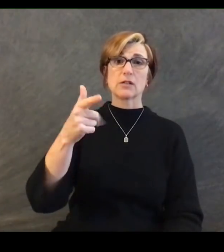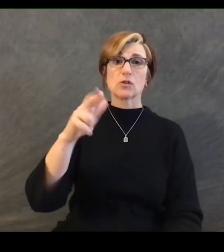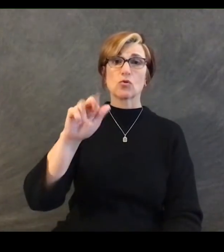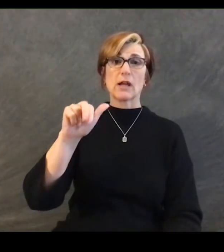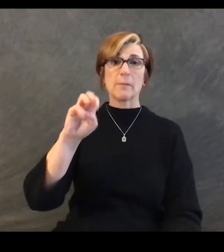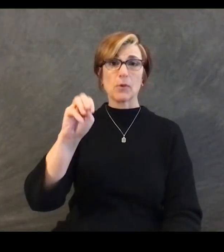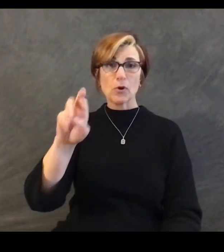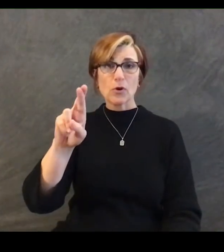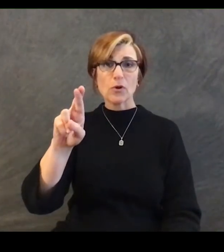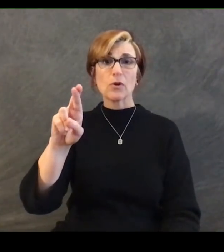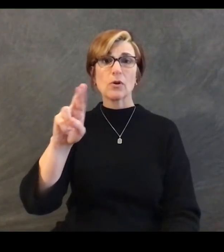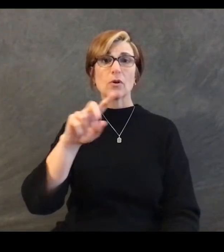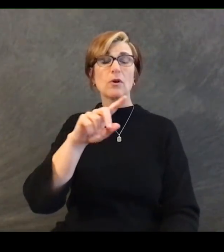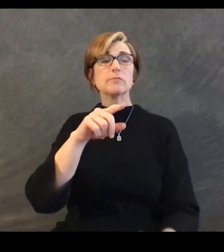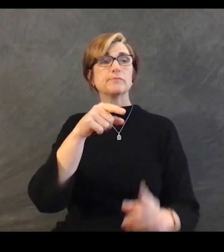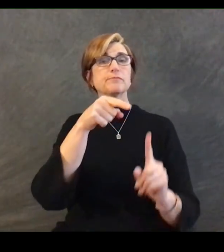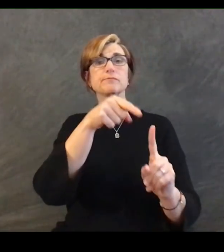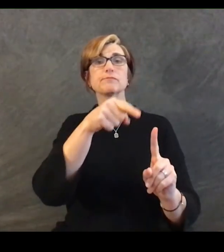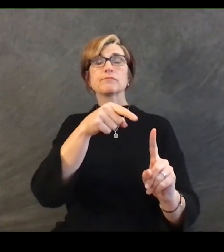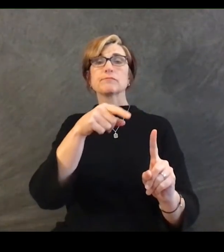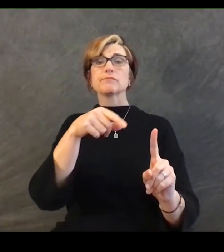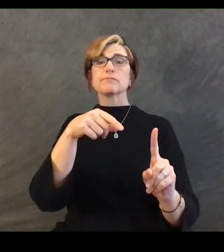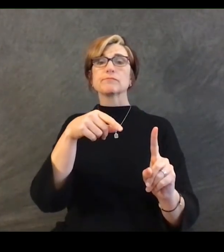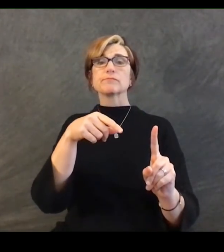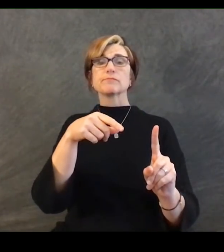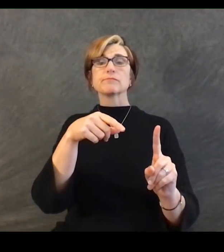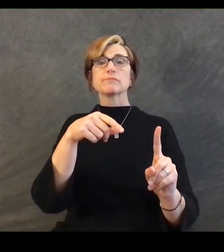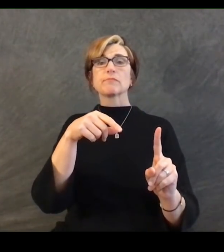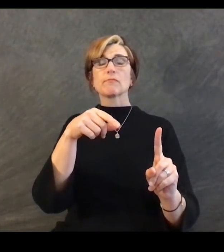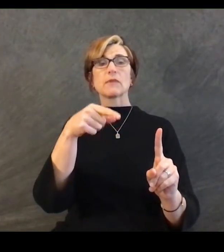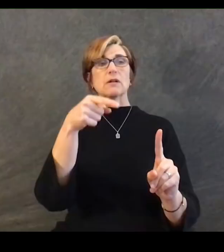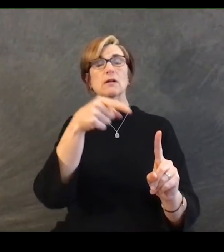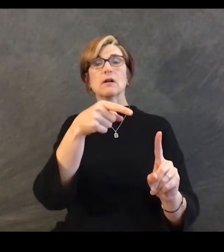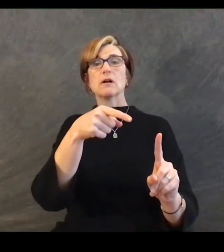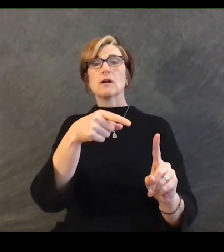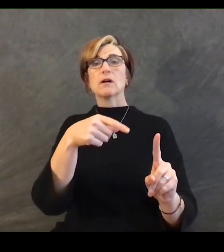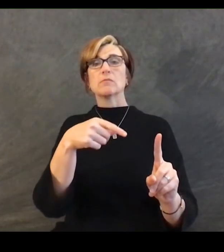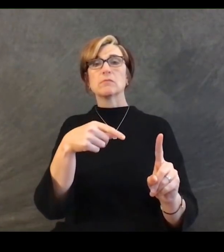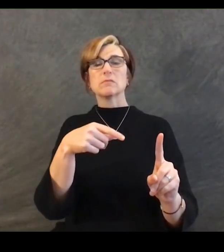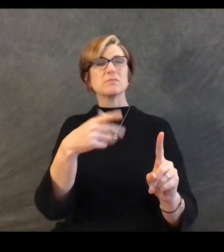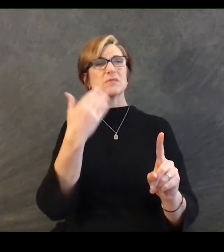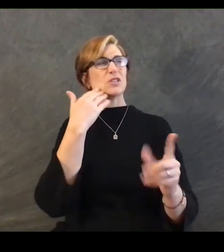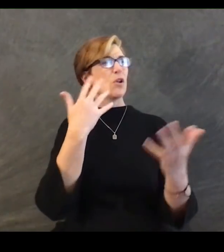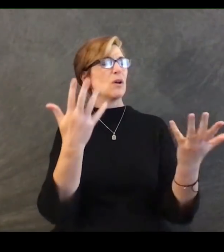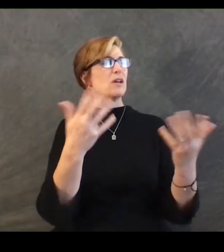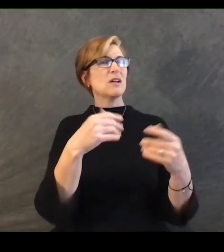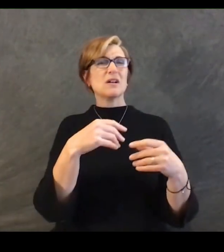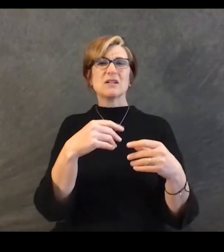Samaritan's Purse has been like so many others just been amazing and so fast